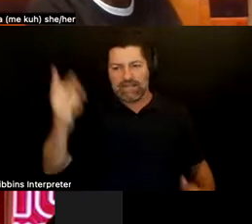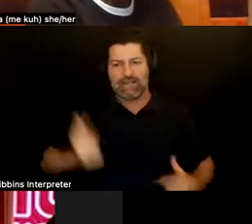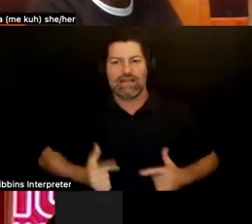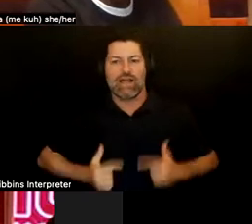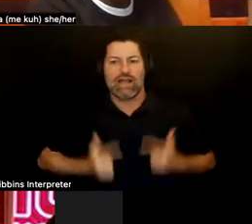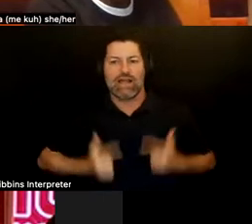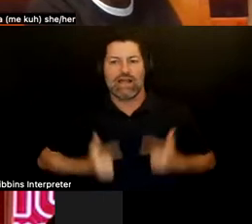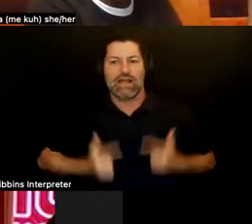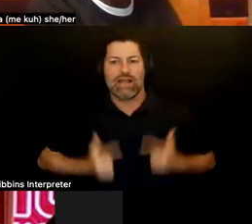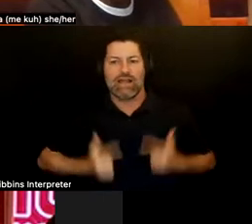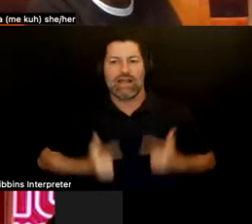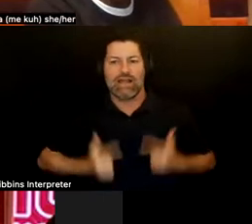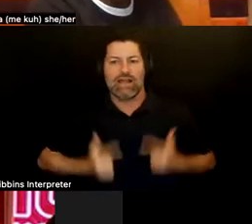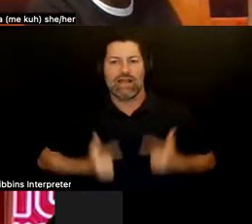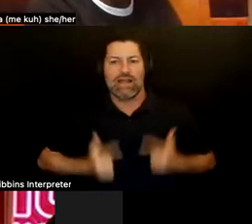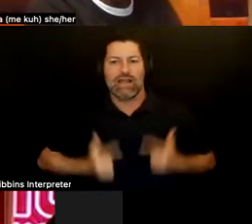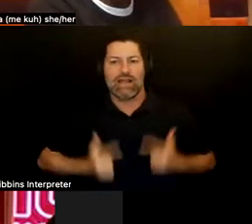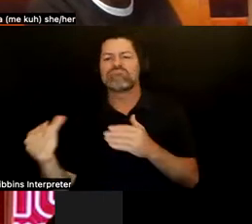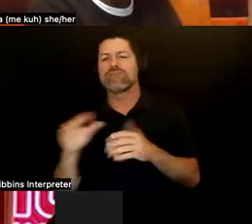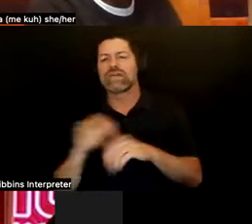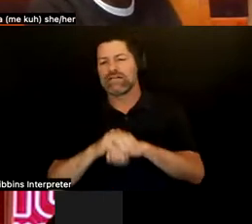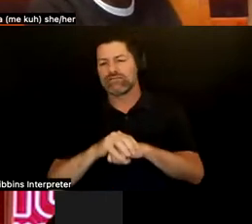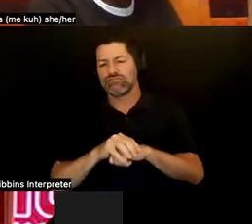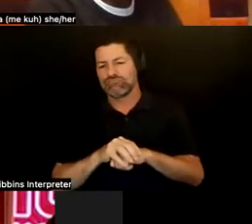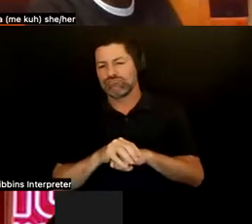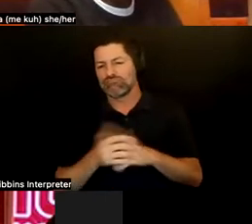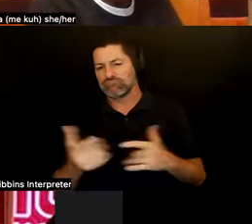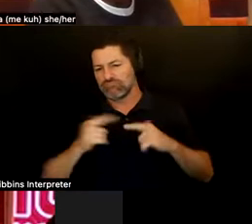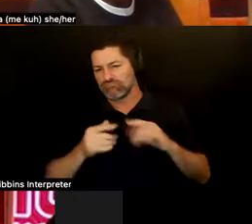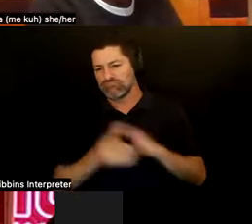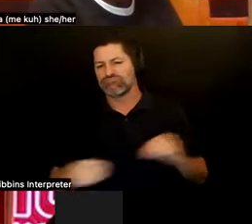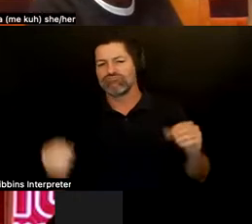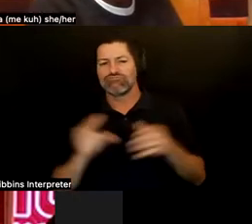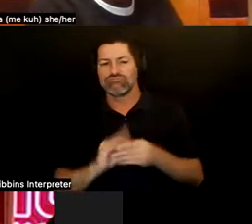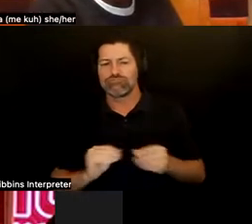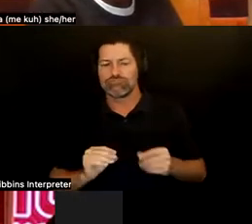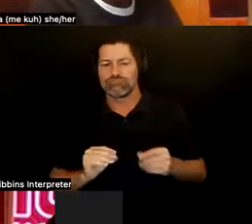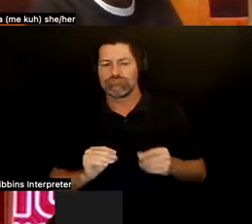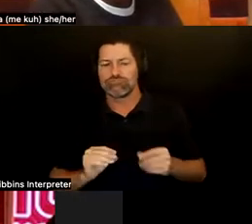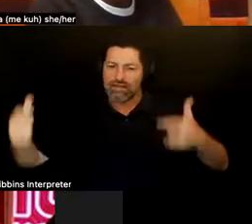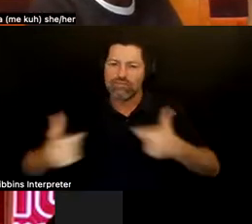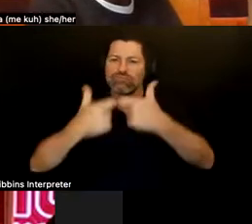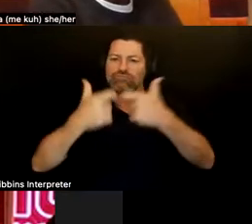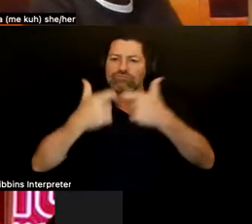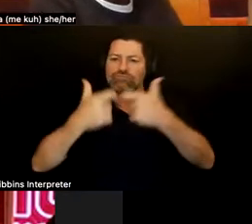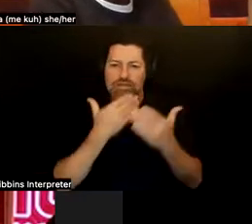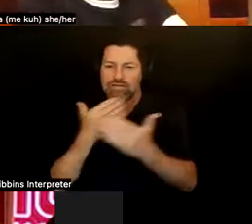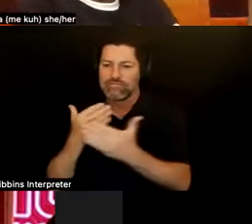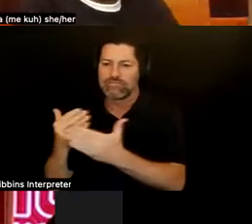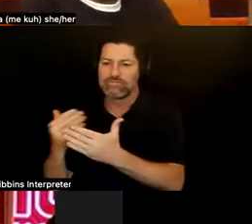20:18:45 The rest is in English, i'll share it with you toast of thankfulness to where